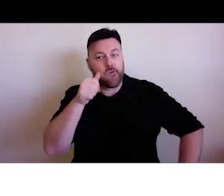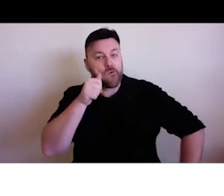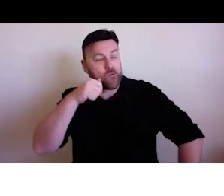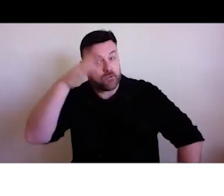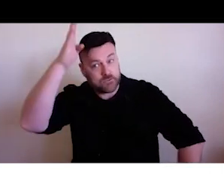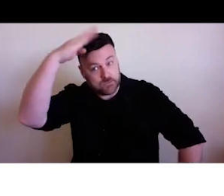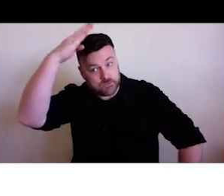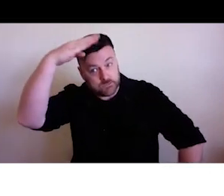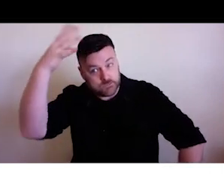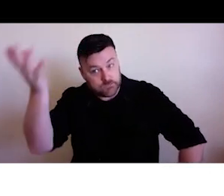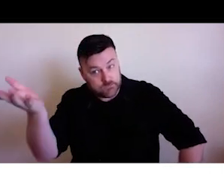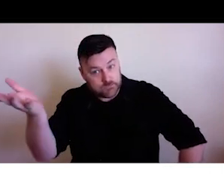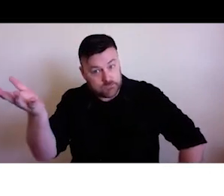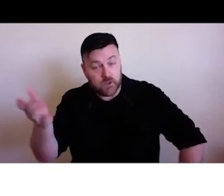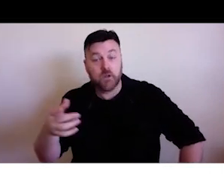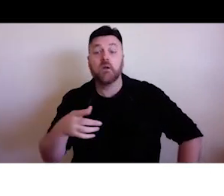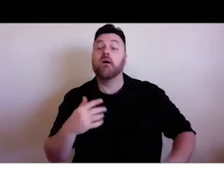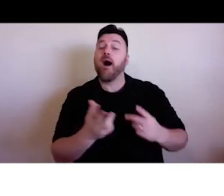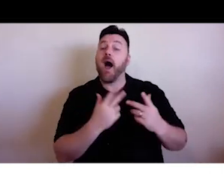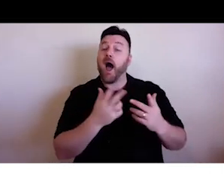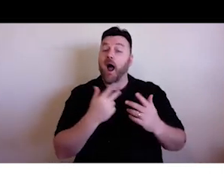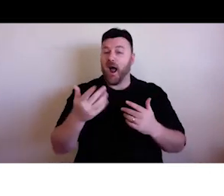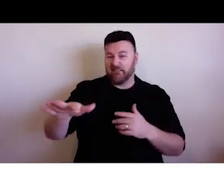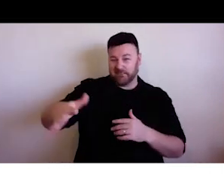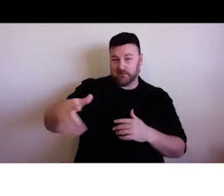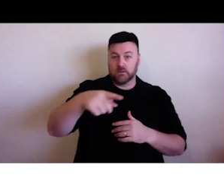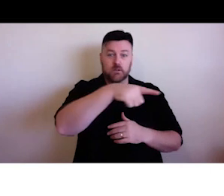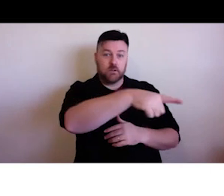Zealand, I've been really proud to be in a Kiwi and thinking about her